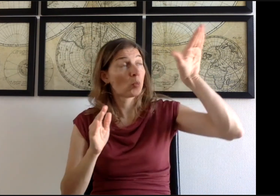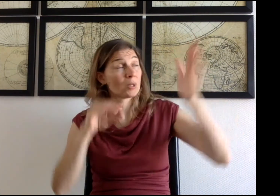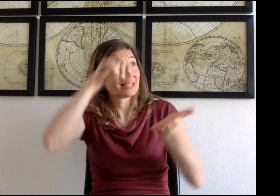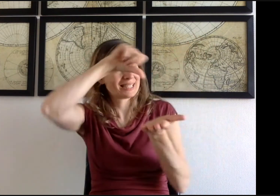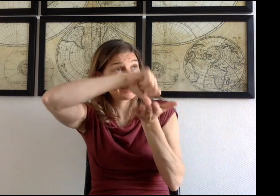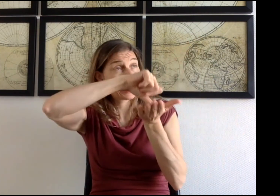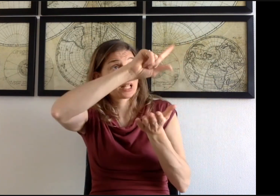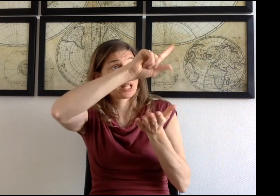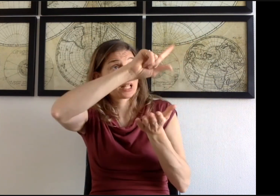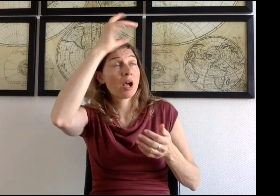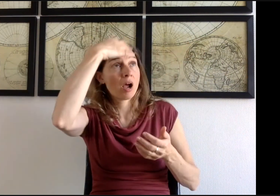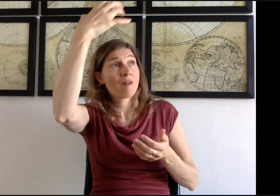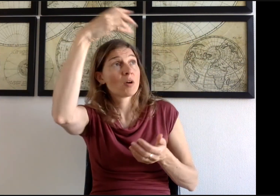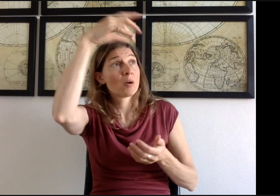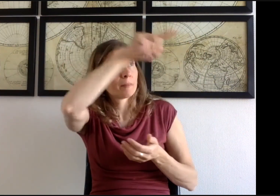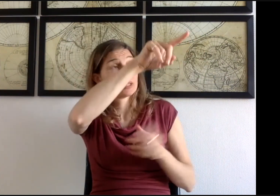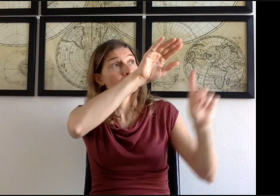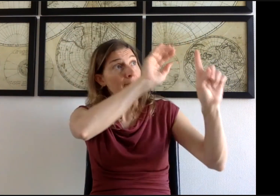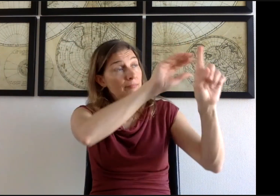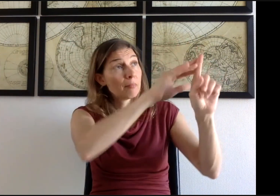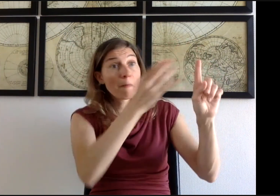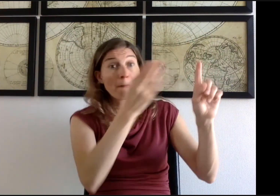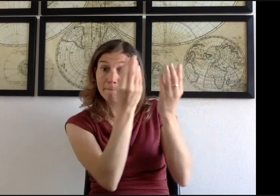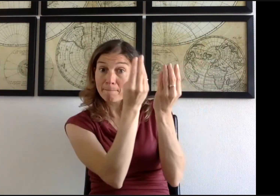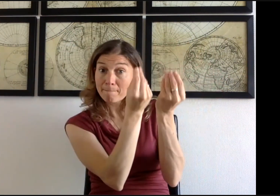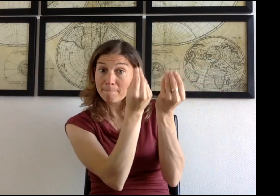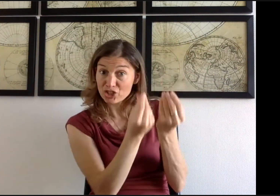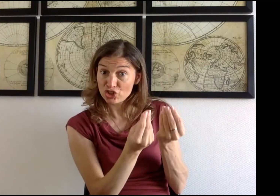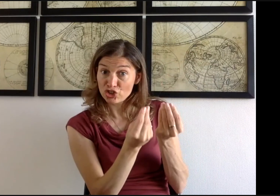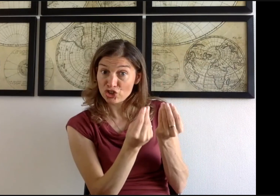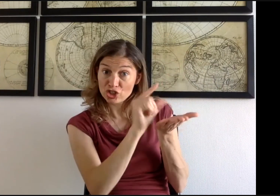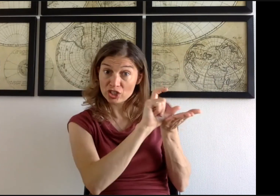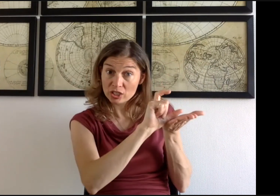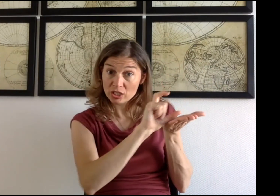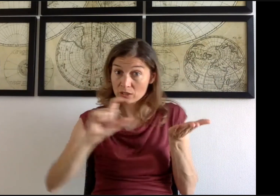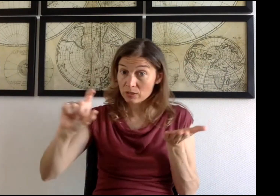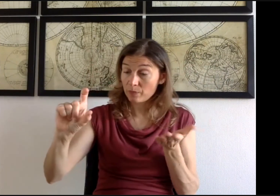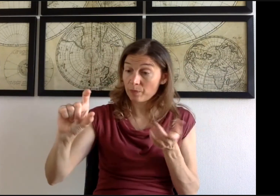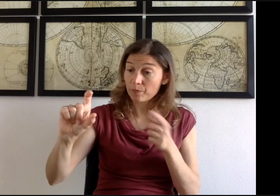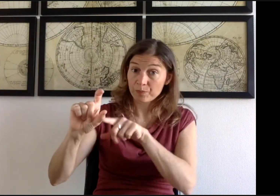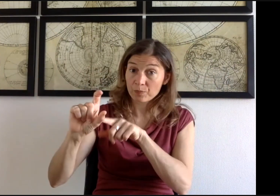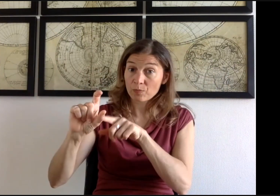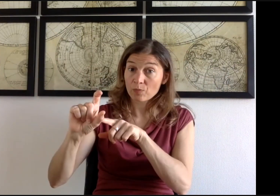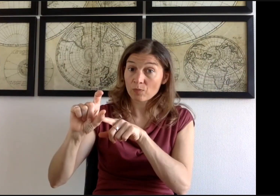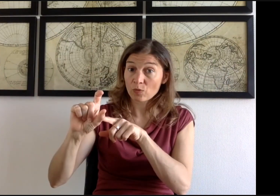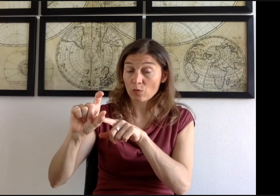to show the use of the budget received for our organization